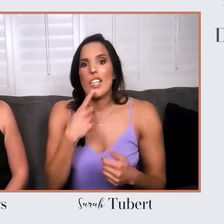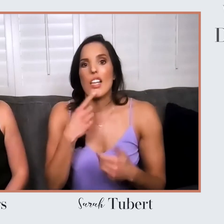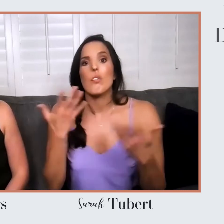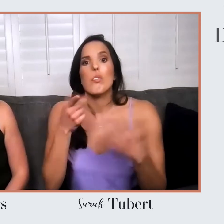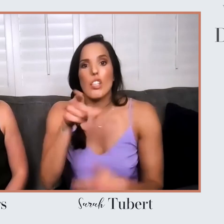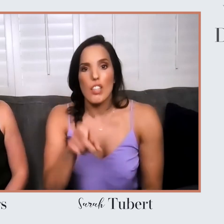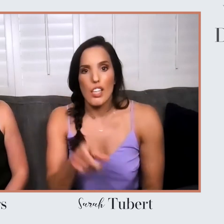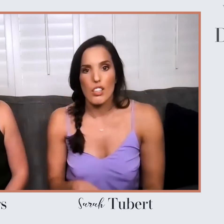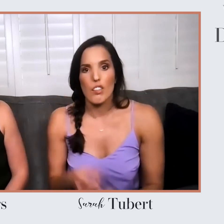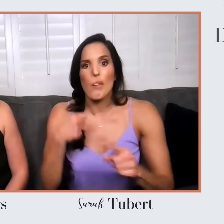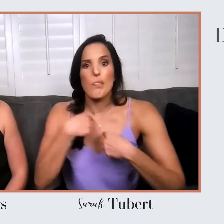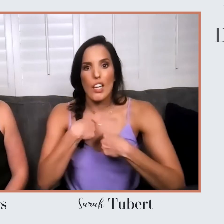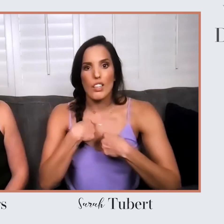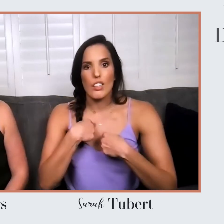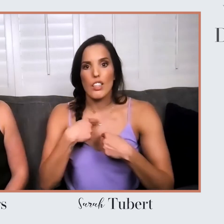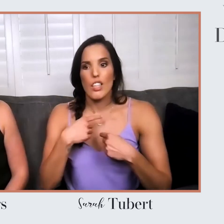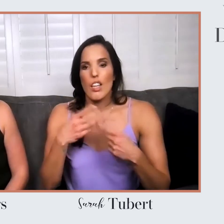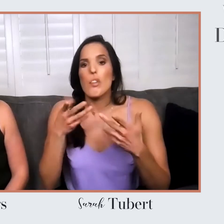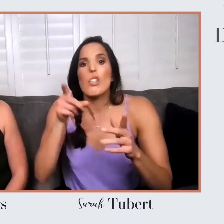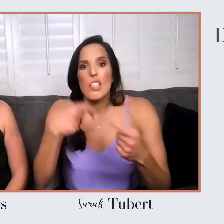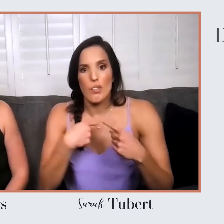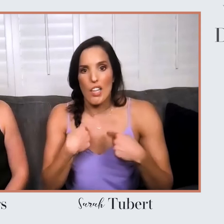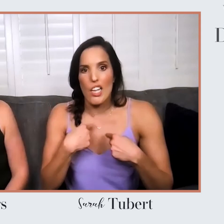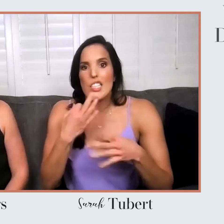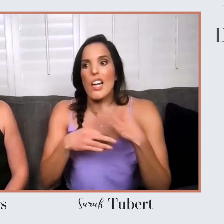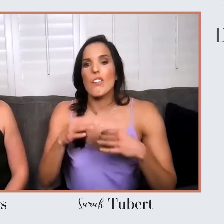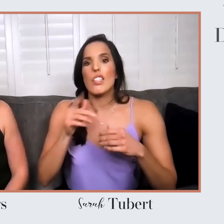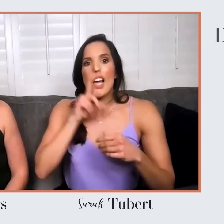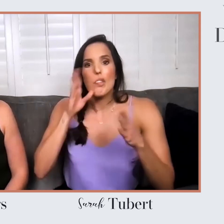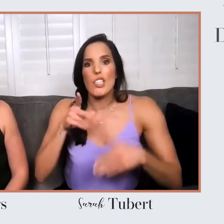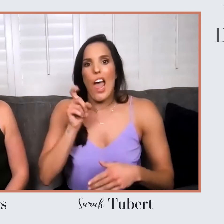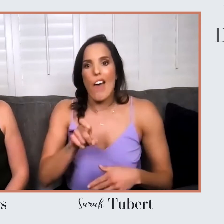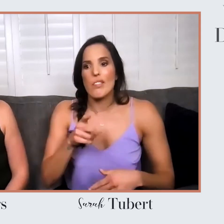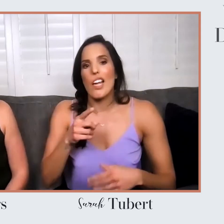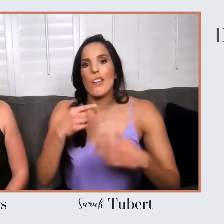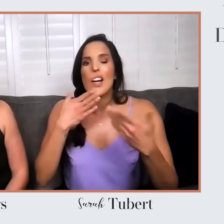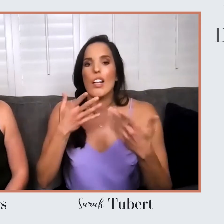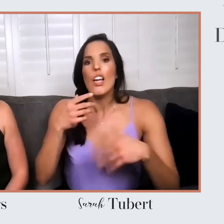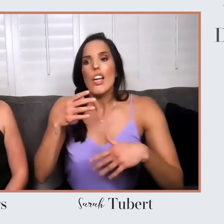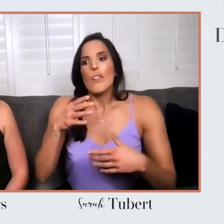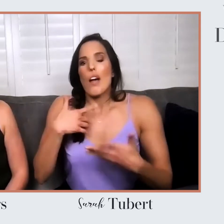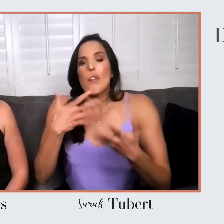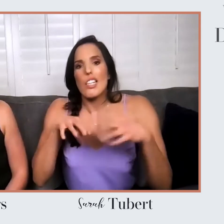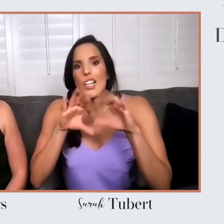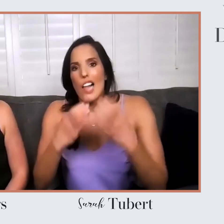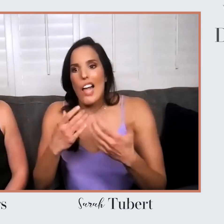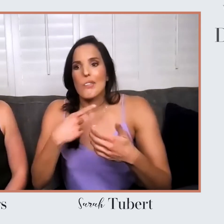to say is, "What do you need from me?" Like what do you need from me instead of the deaf person having to be like, well, I want to take a class,